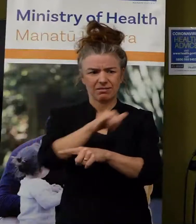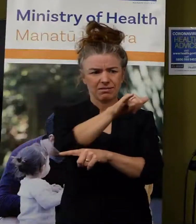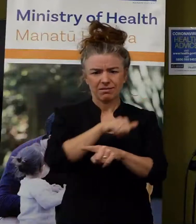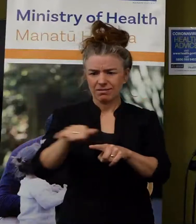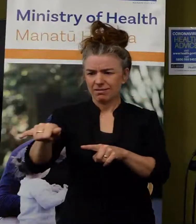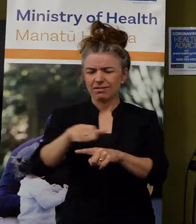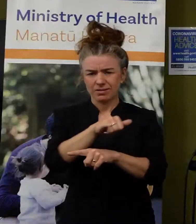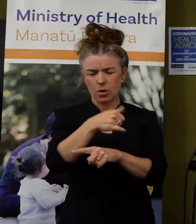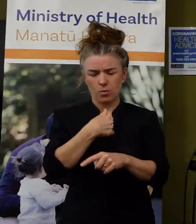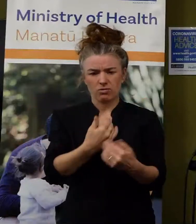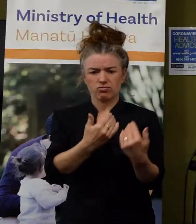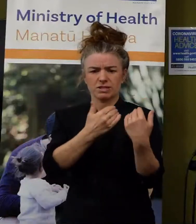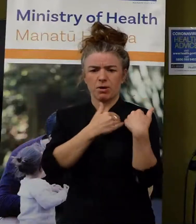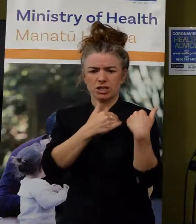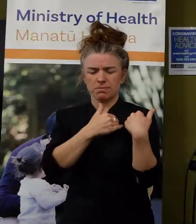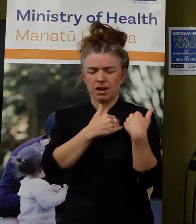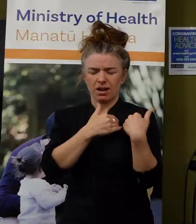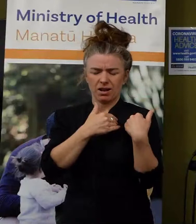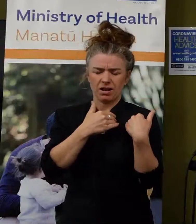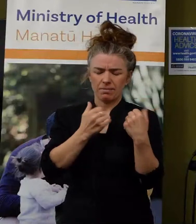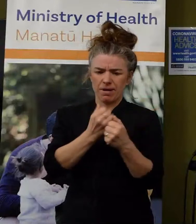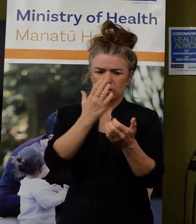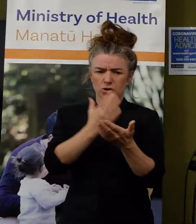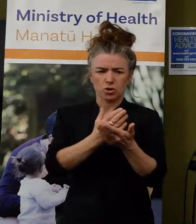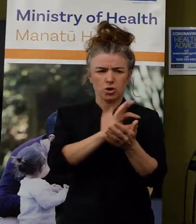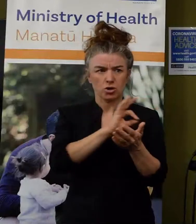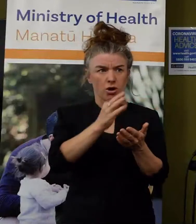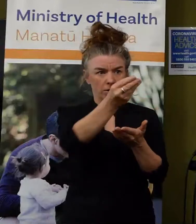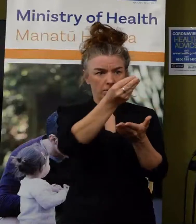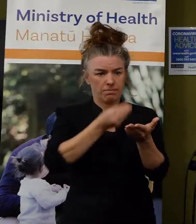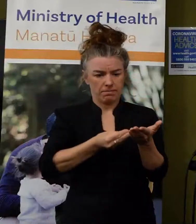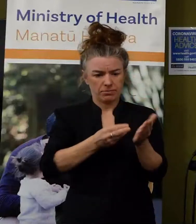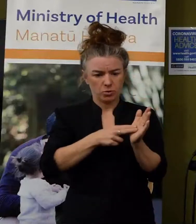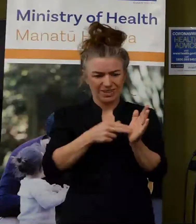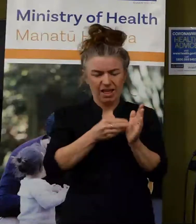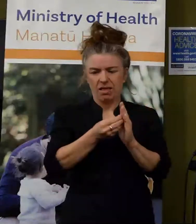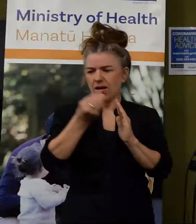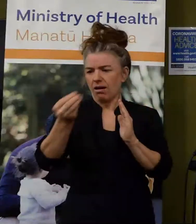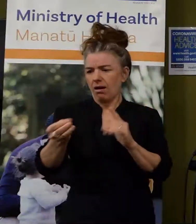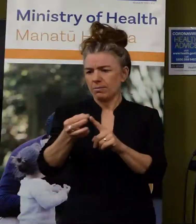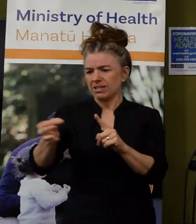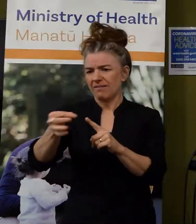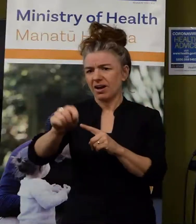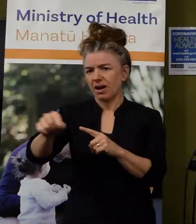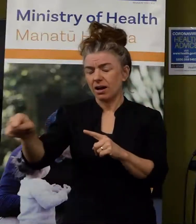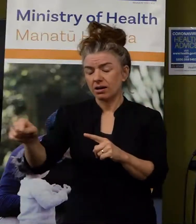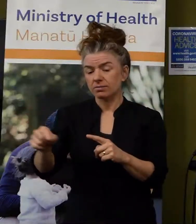to prevent COVID-19 getting to Pacific countries. The second thing is that Ministry of Foreign Affairs